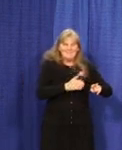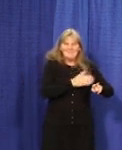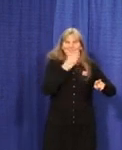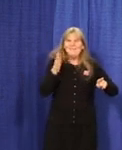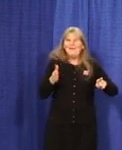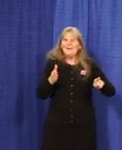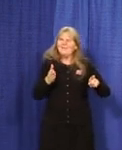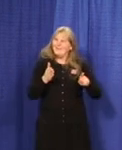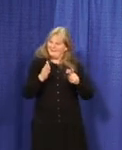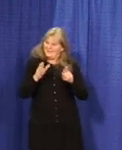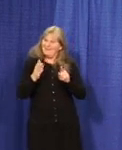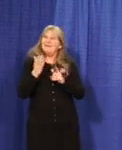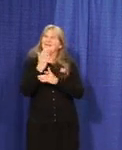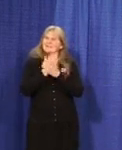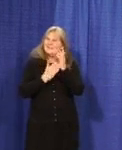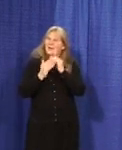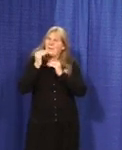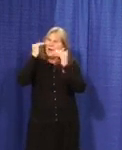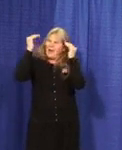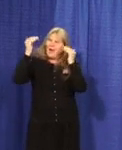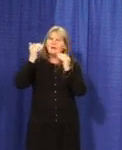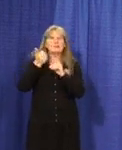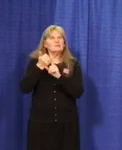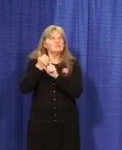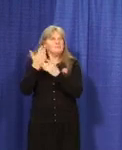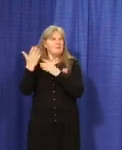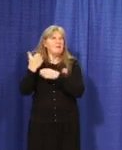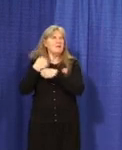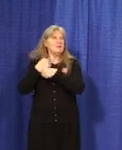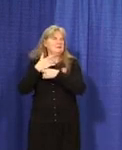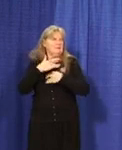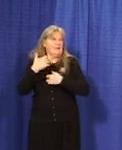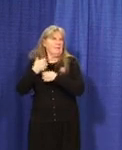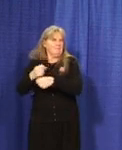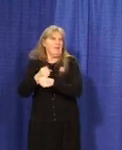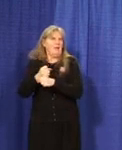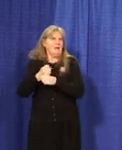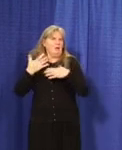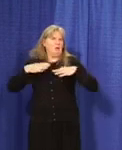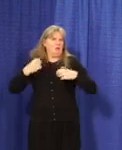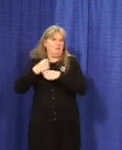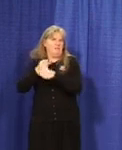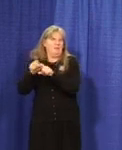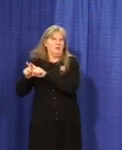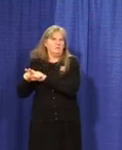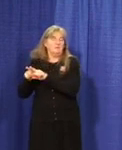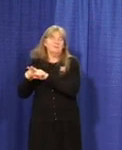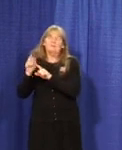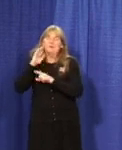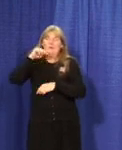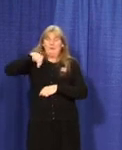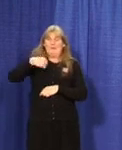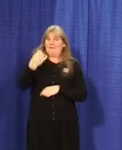usually work on their own attire for annual Halloween parties. As Halloween falls on a Saturday this year, I am aware of the